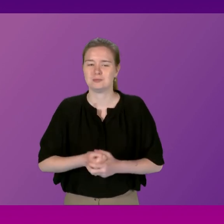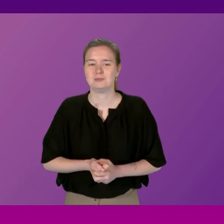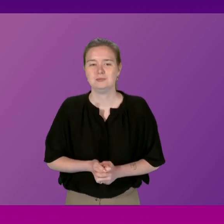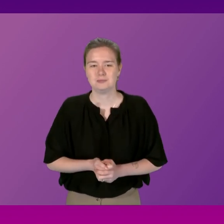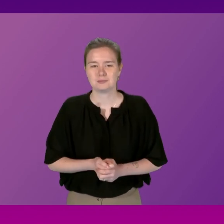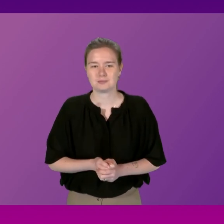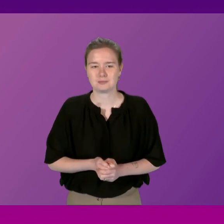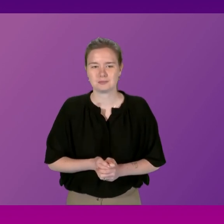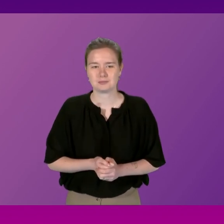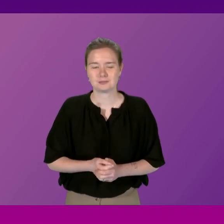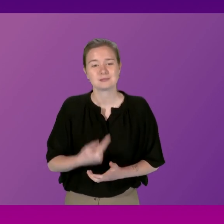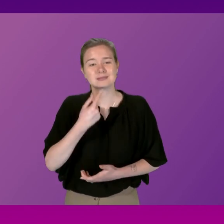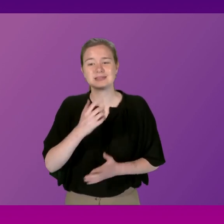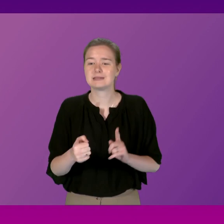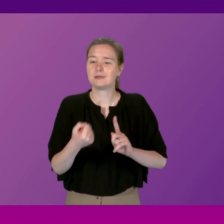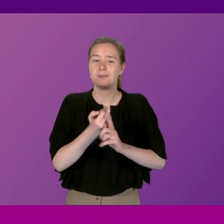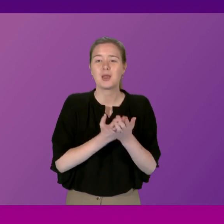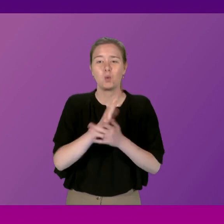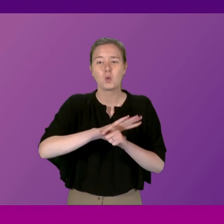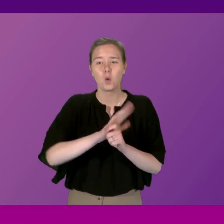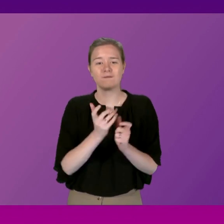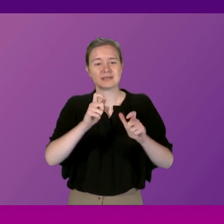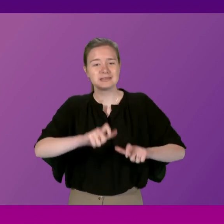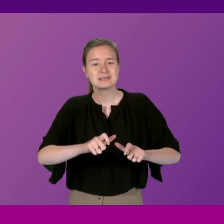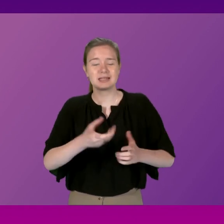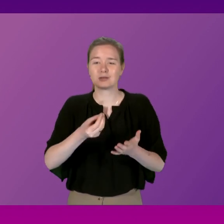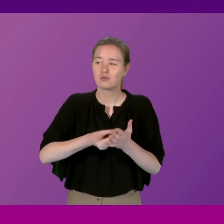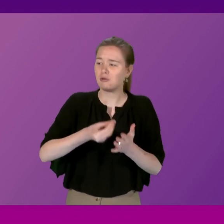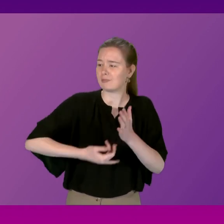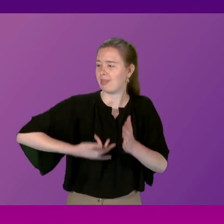It cites the impact of the pandemic and the cost of living crisis on disabled people,